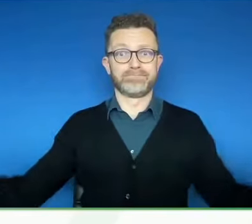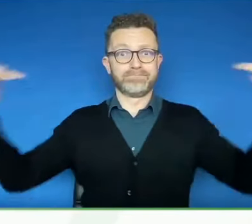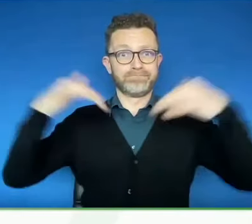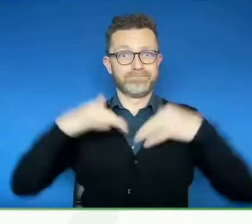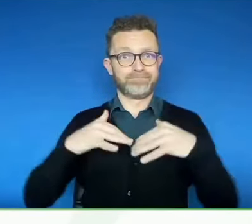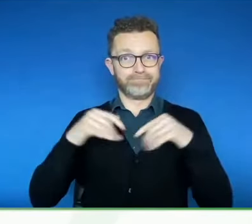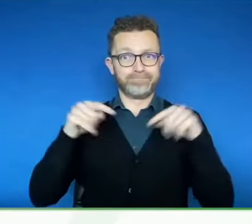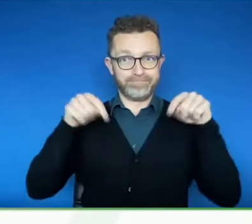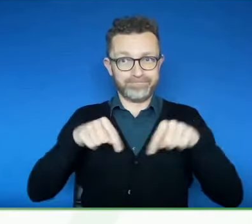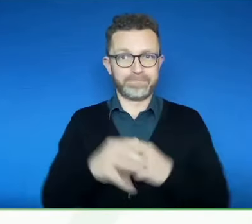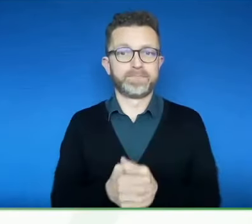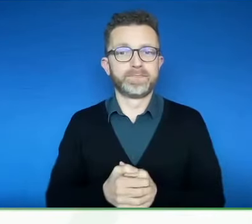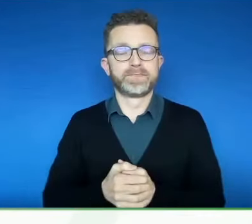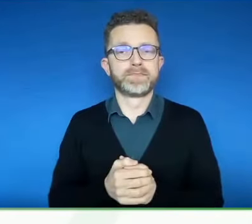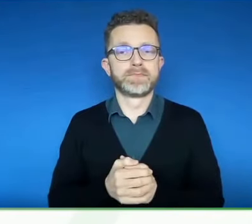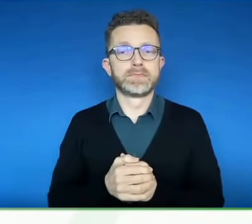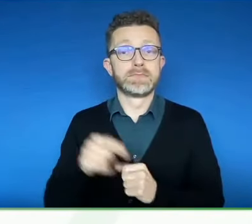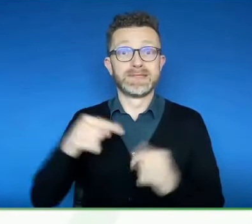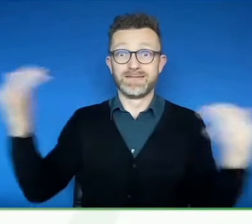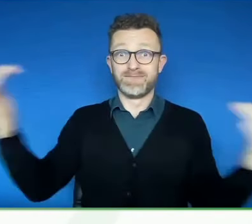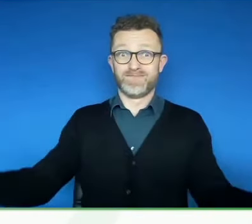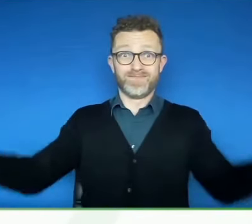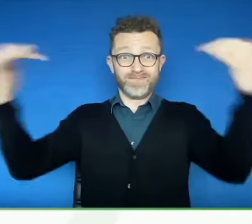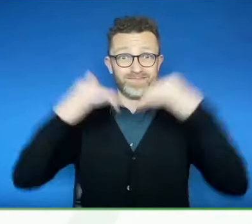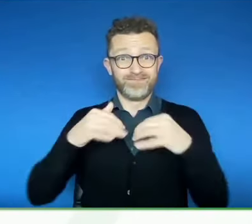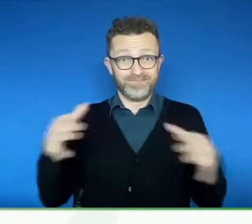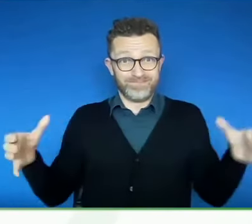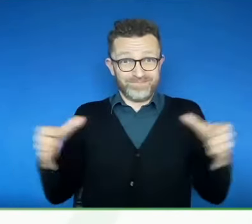create a parallel system to make sure that that is representative.